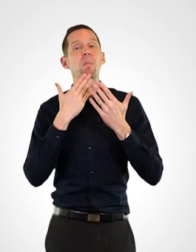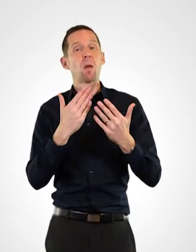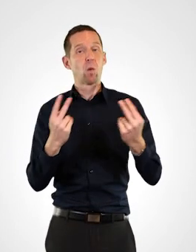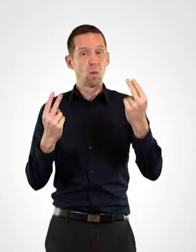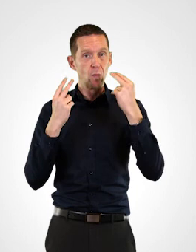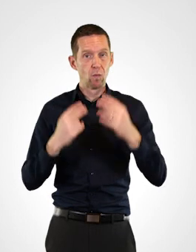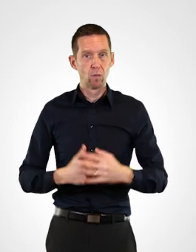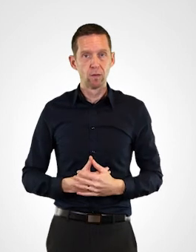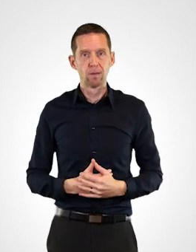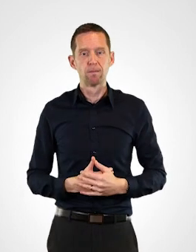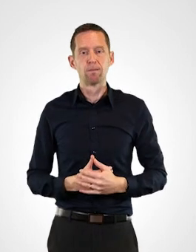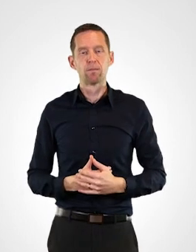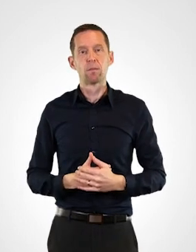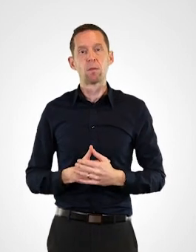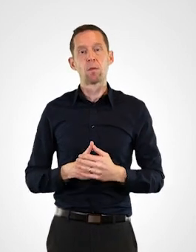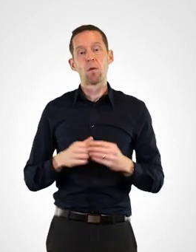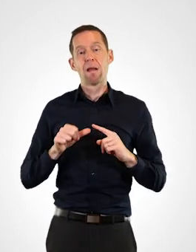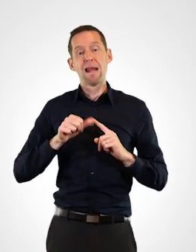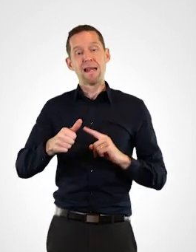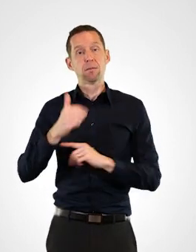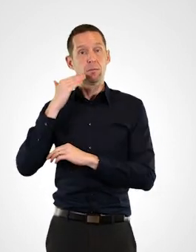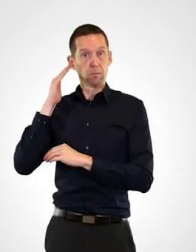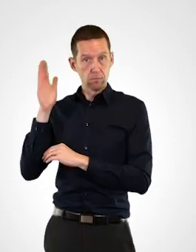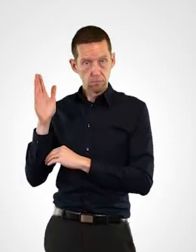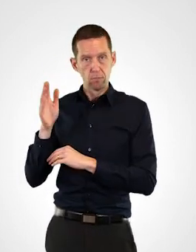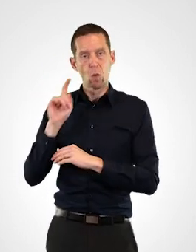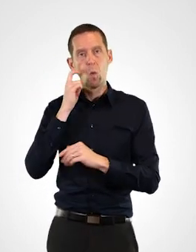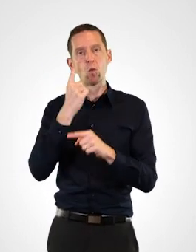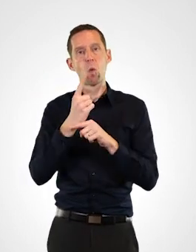So thanks again for your attention and in our next lecture we'll be moving on